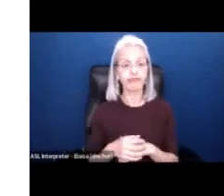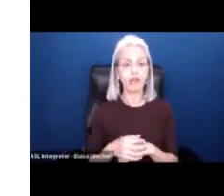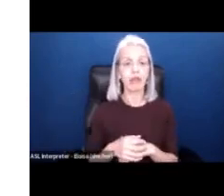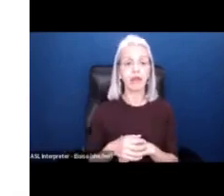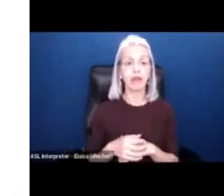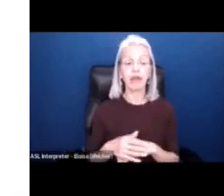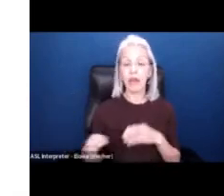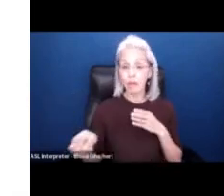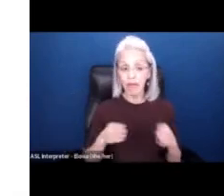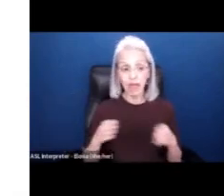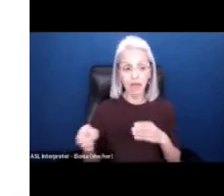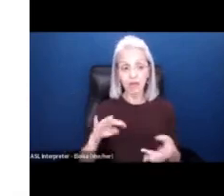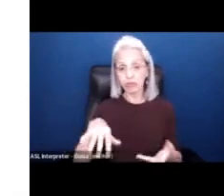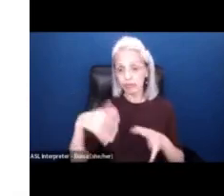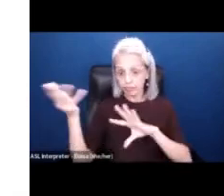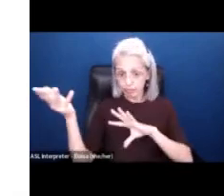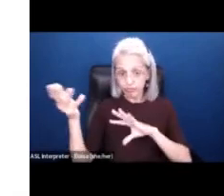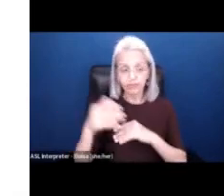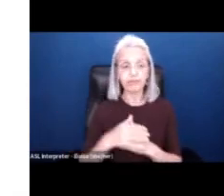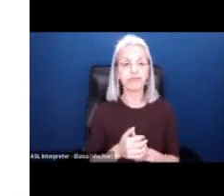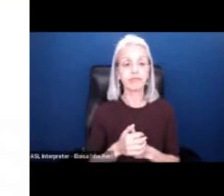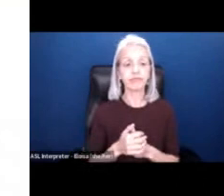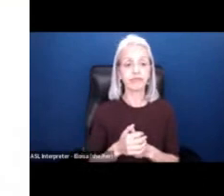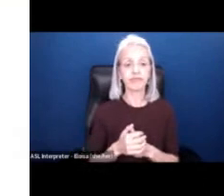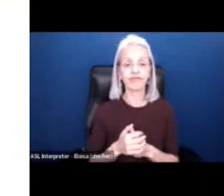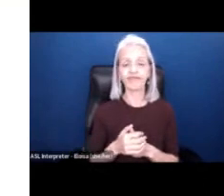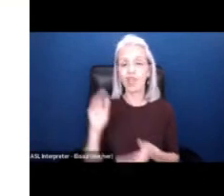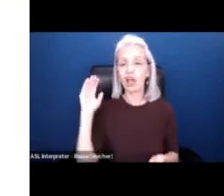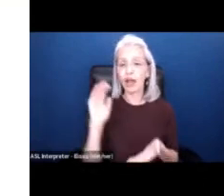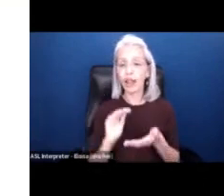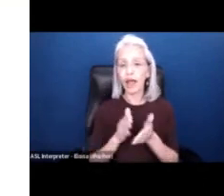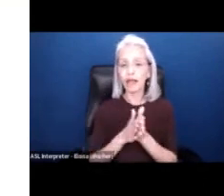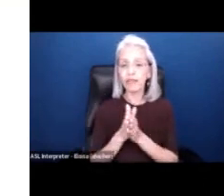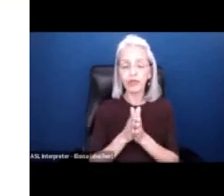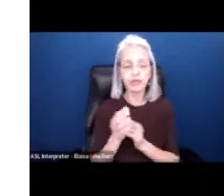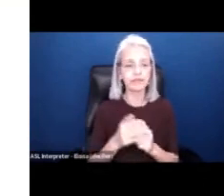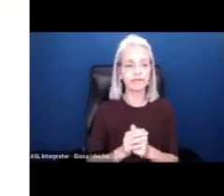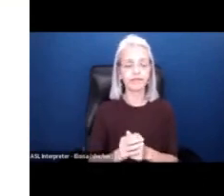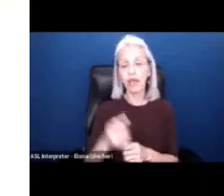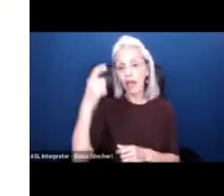behavior, a lack of motivation, cognitive impairment, domains